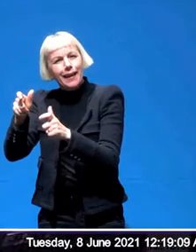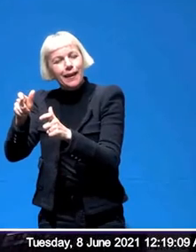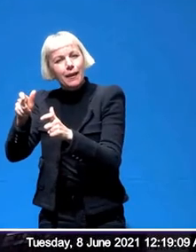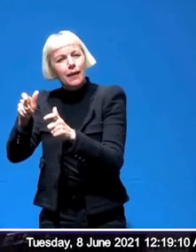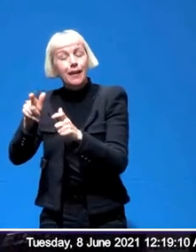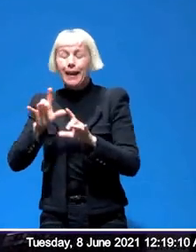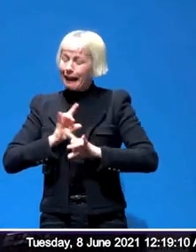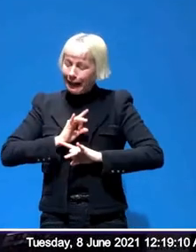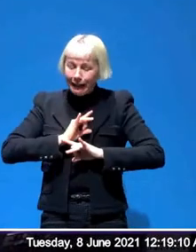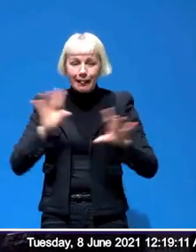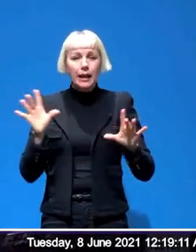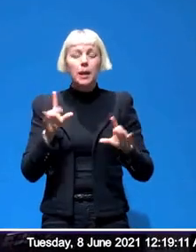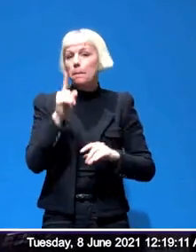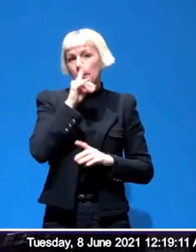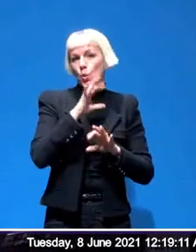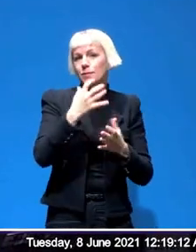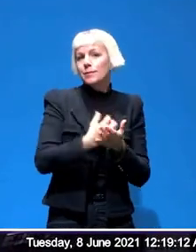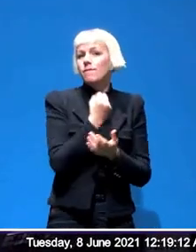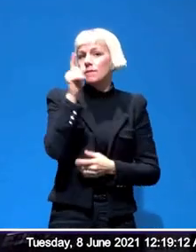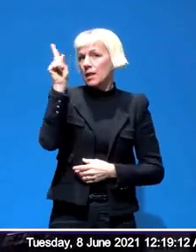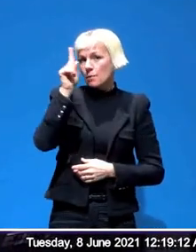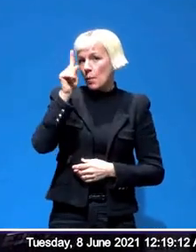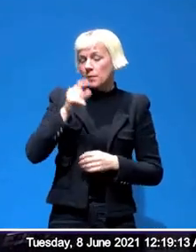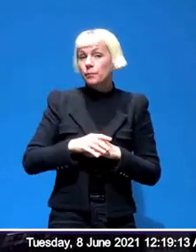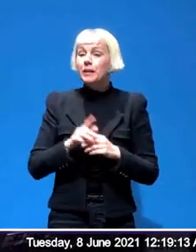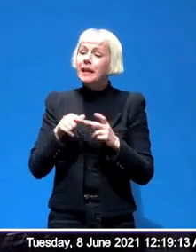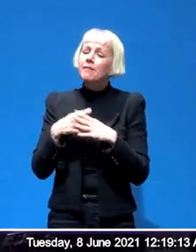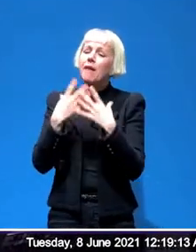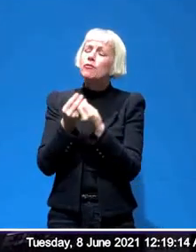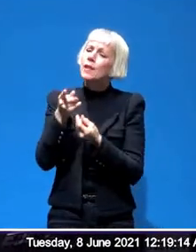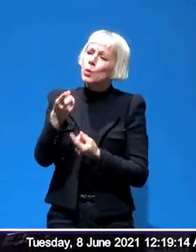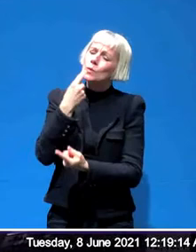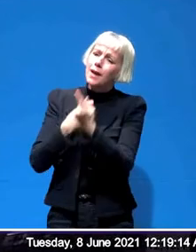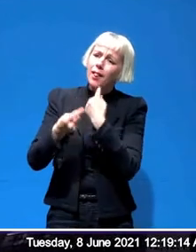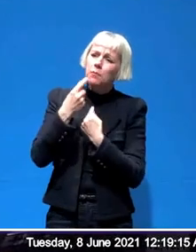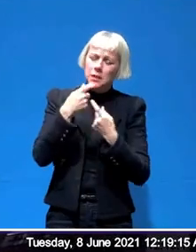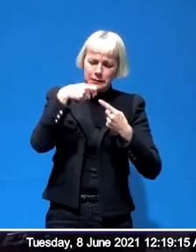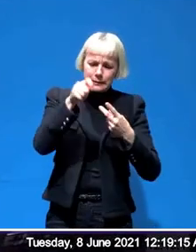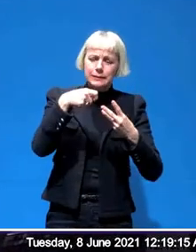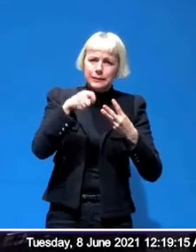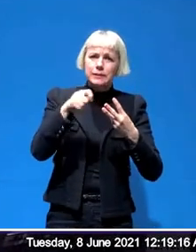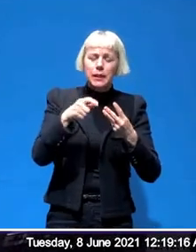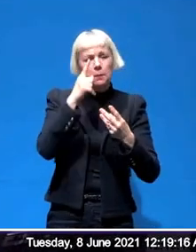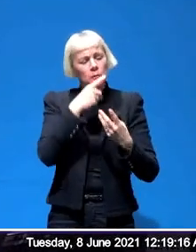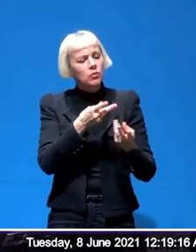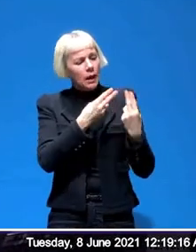If what you are saying --- if everything was --- if everyone was accountable and